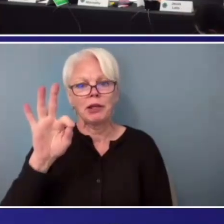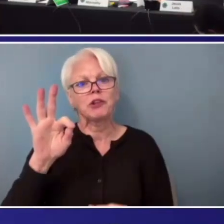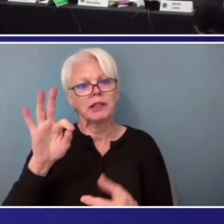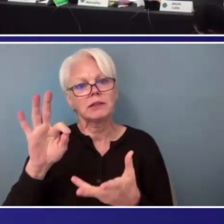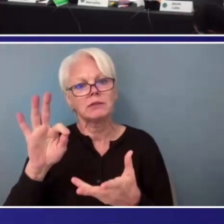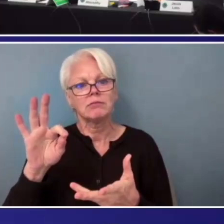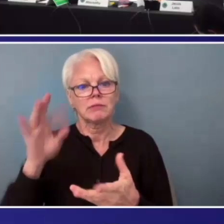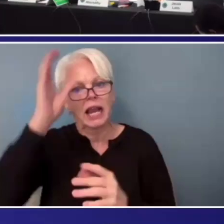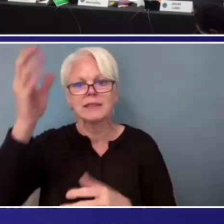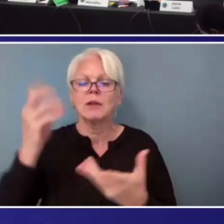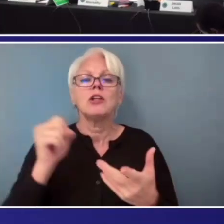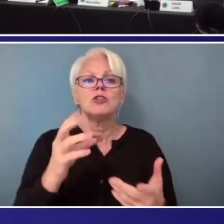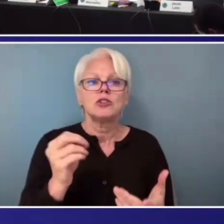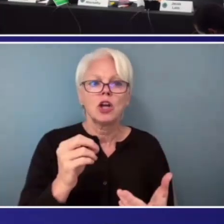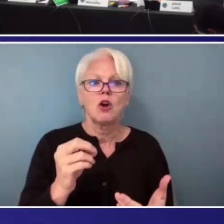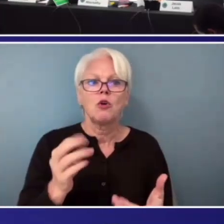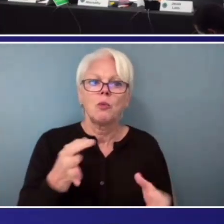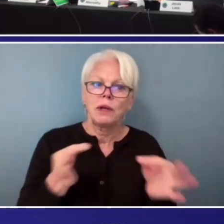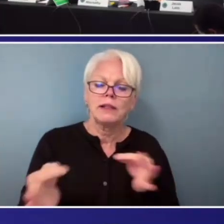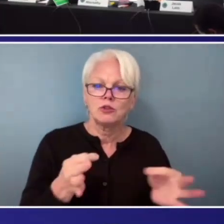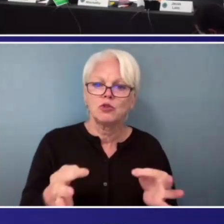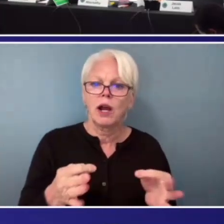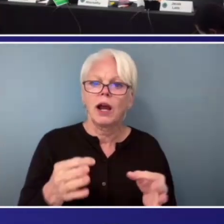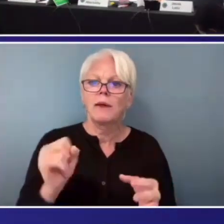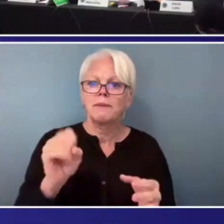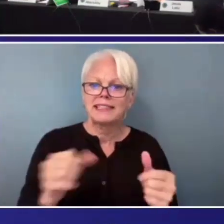Secretary would be taking to encourage